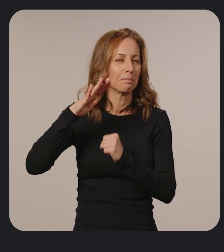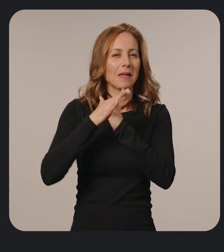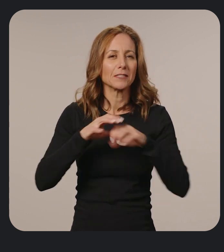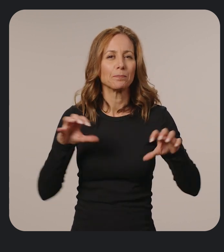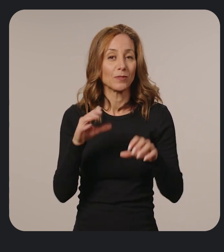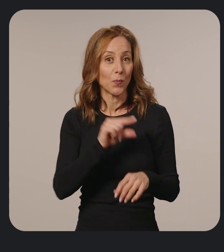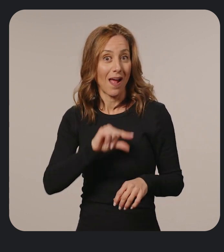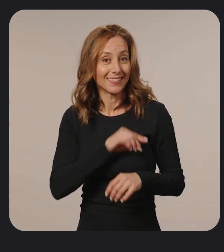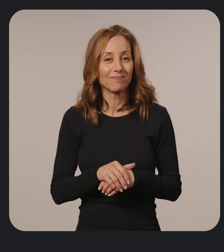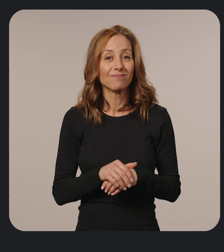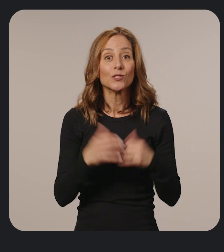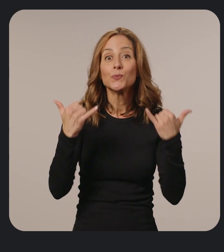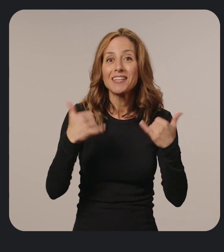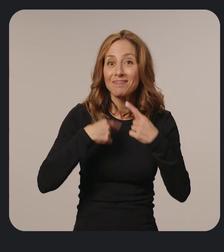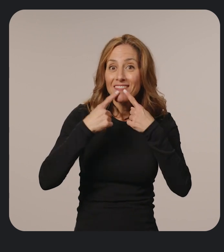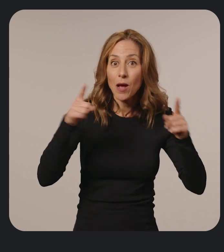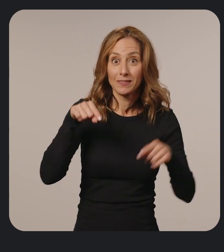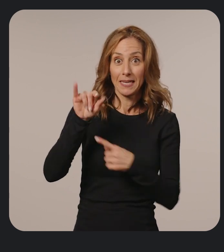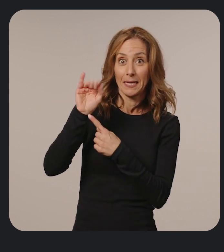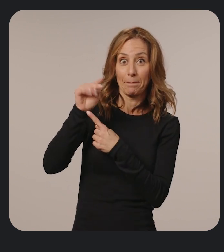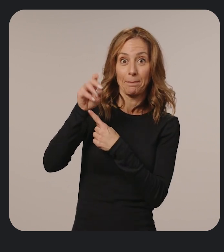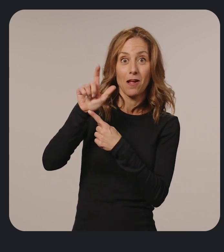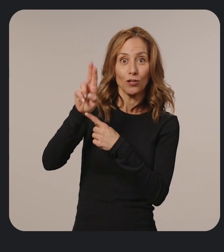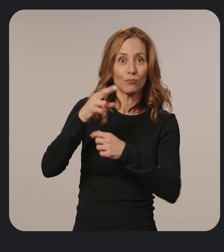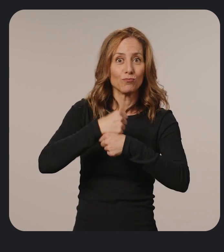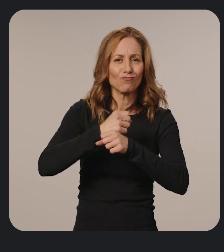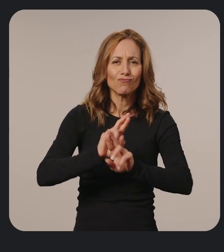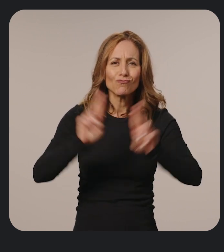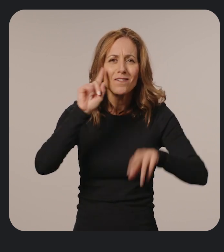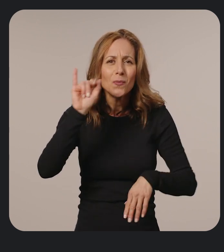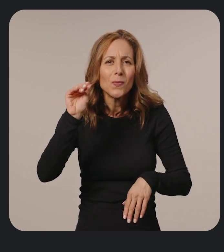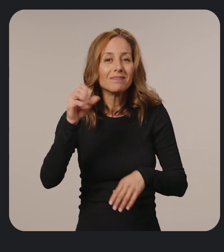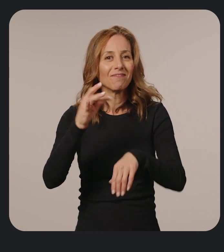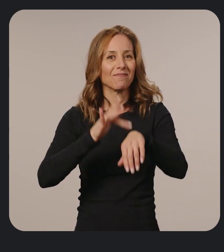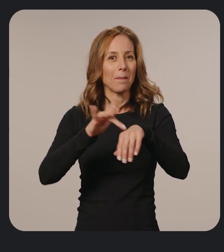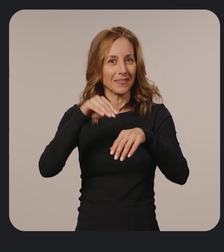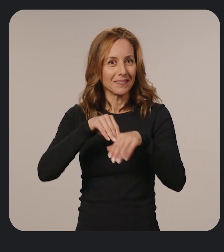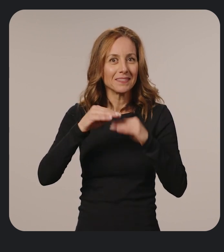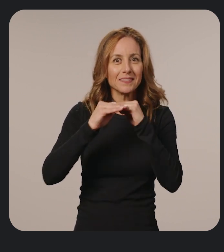to maximize performance and quality. Today, we're announcing that Impeller is production-ready for iOS and available